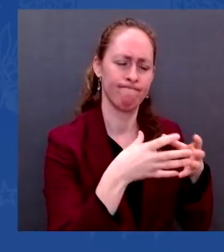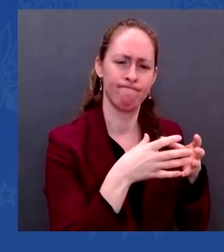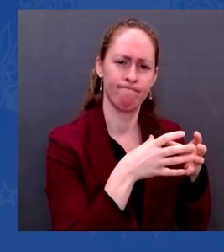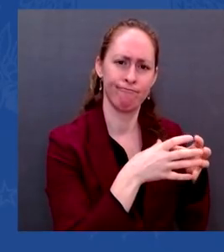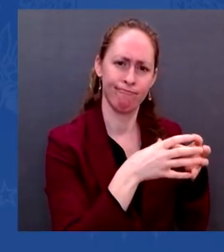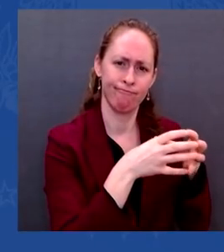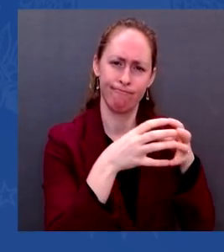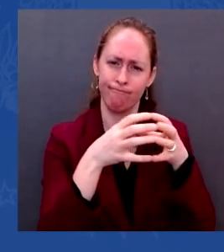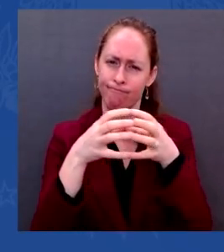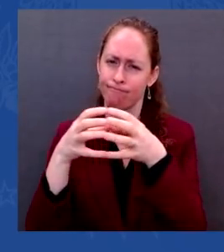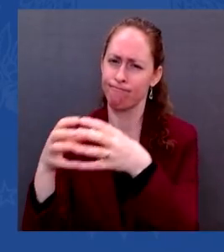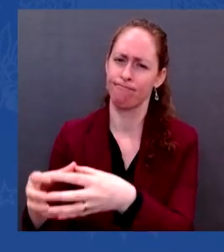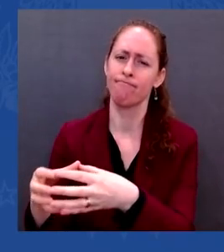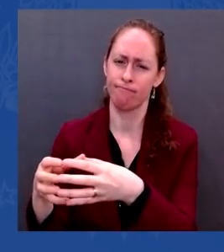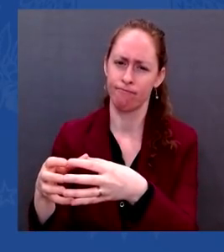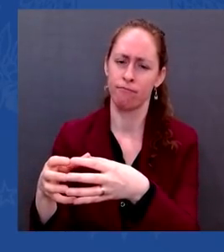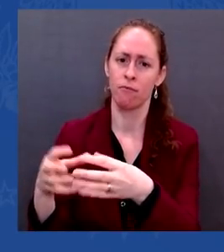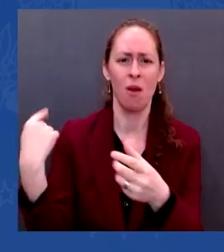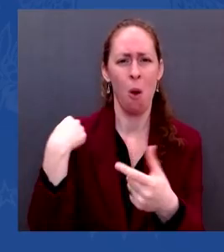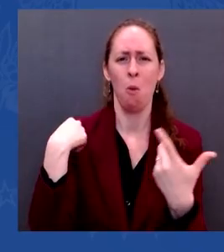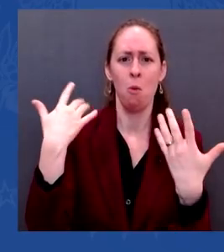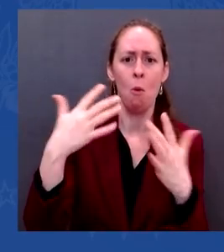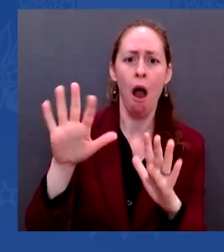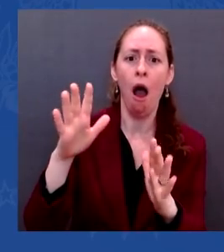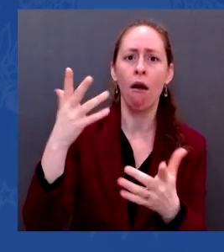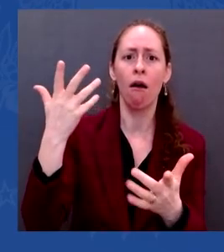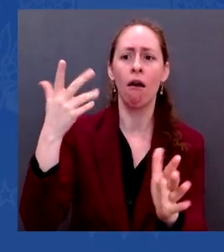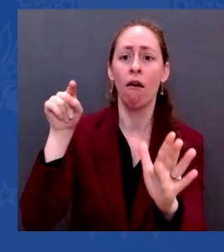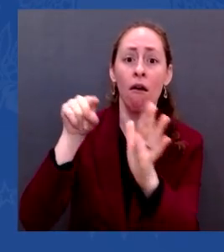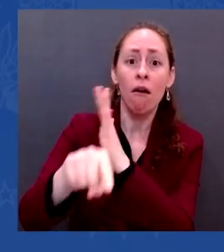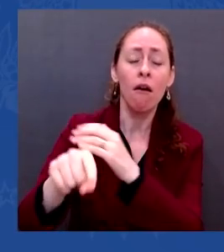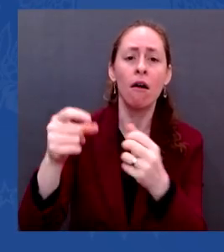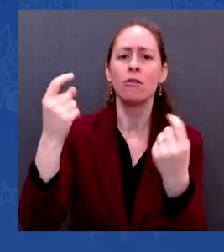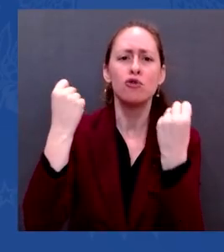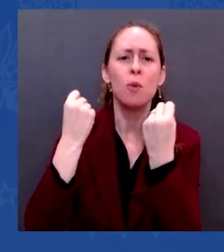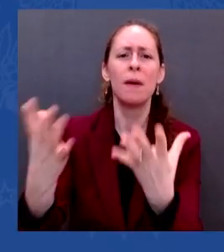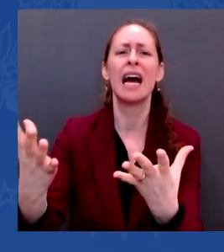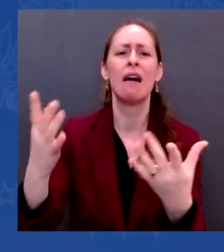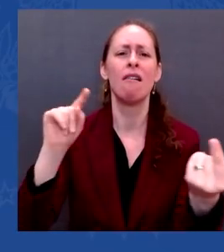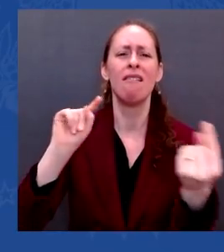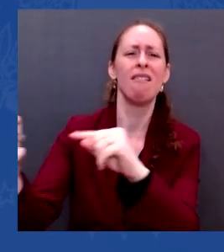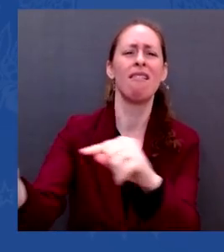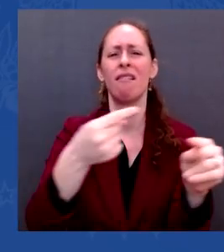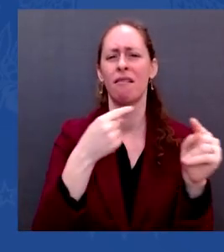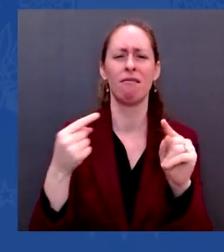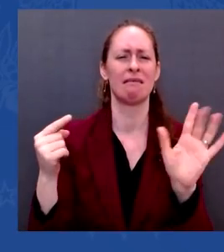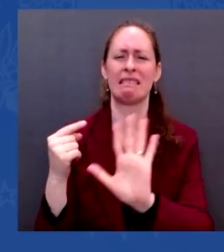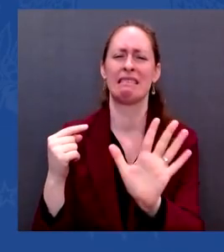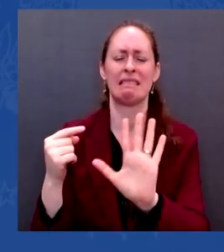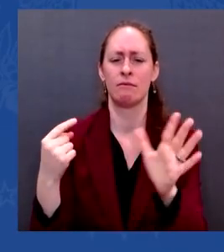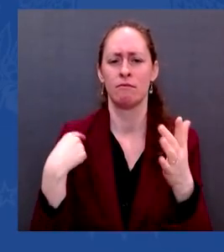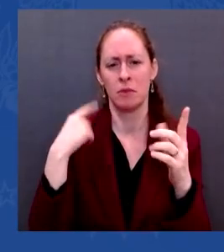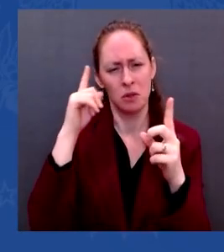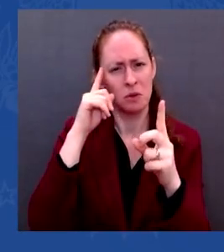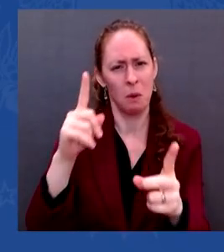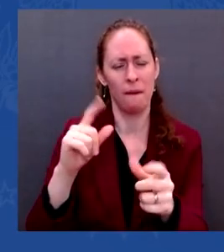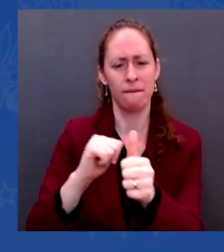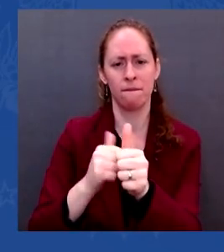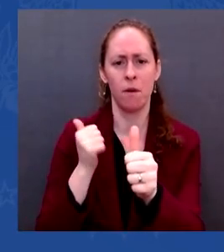Our team is still compiling their report, but we do know that as our troops approached to capture the terrorist,